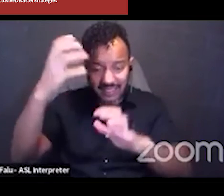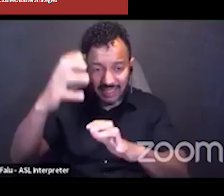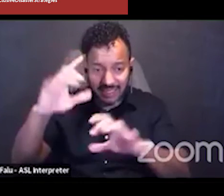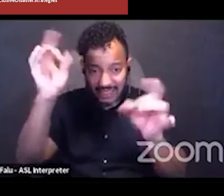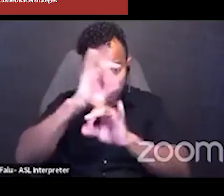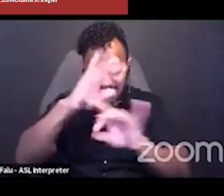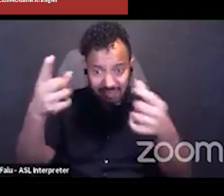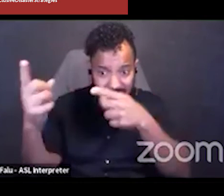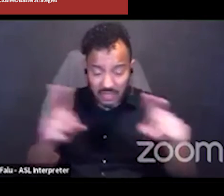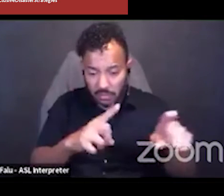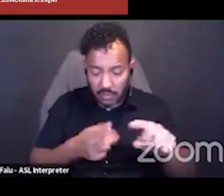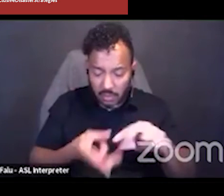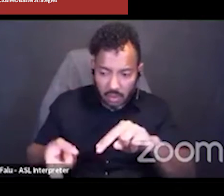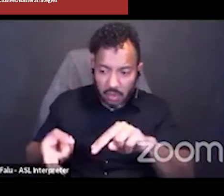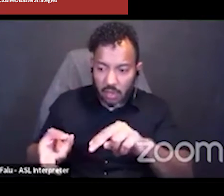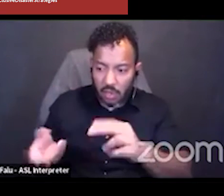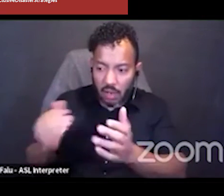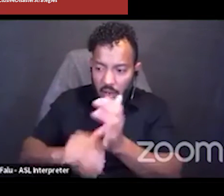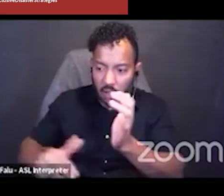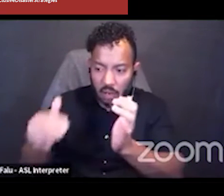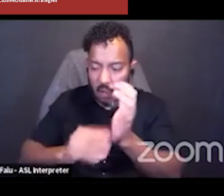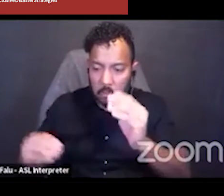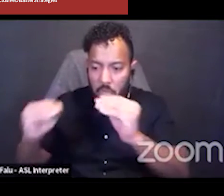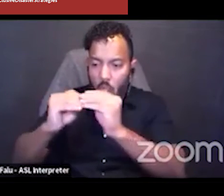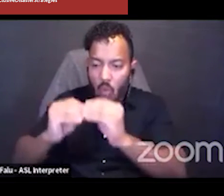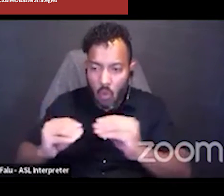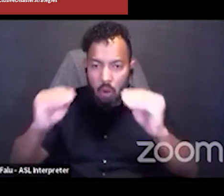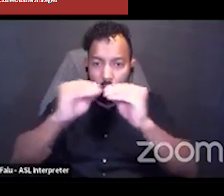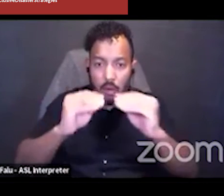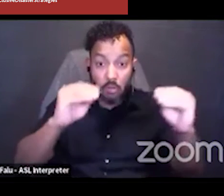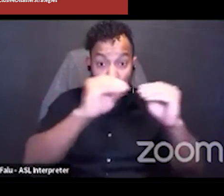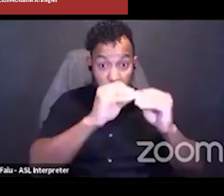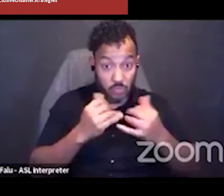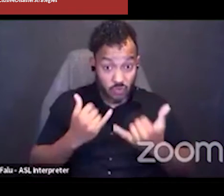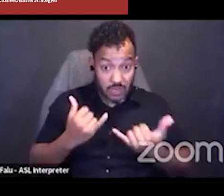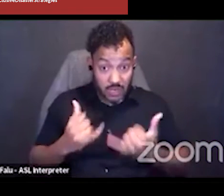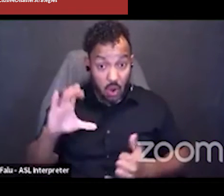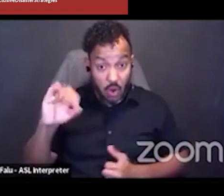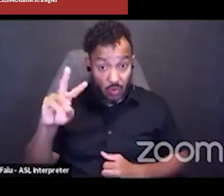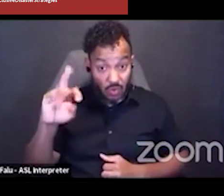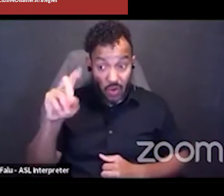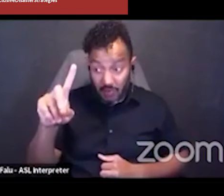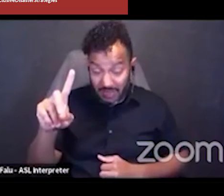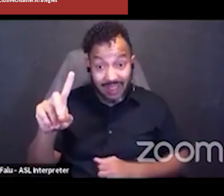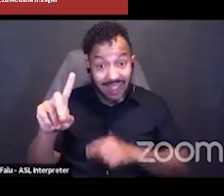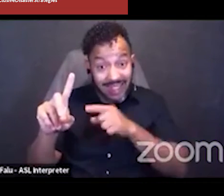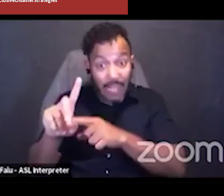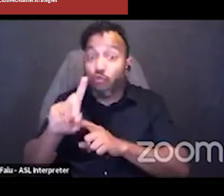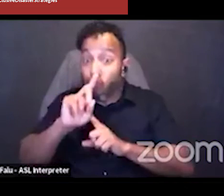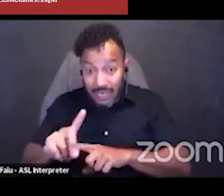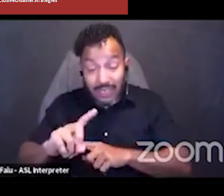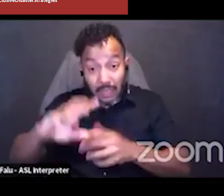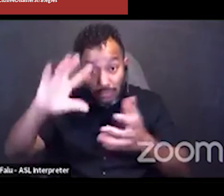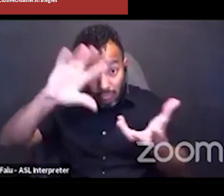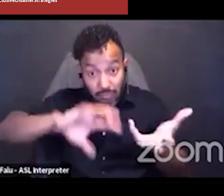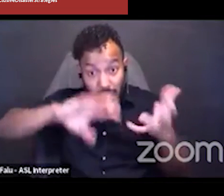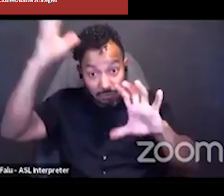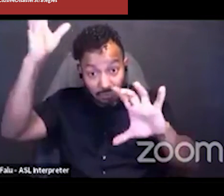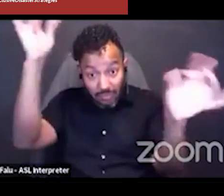COVID, disaster upon itself is -- it's ravaging people with disabilities and older adults